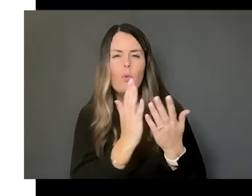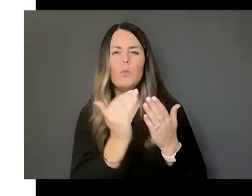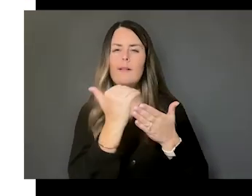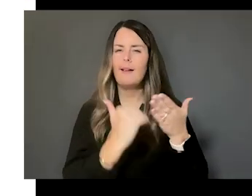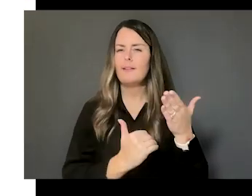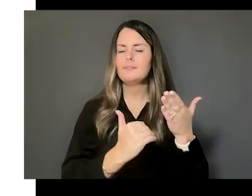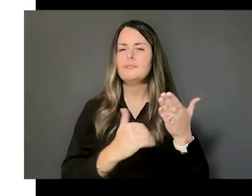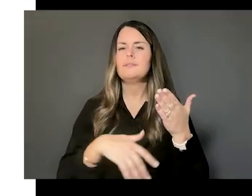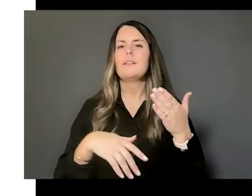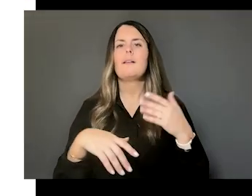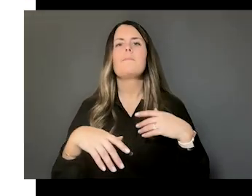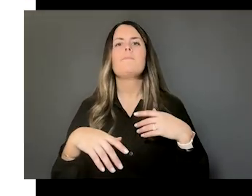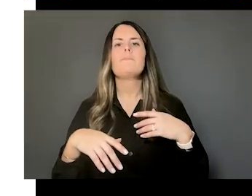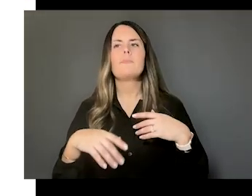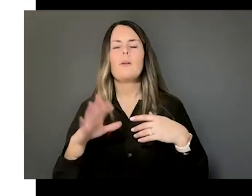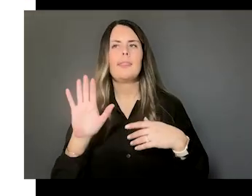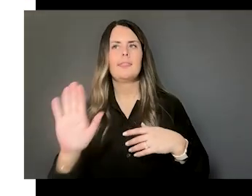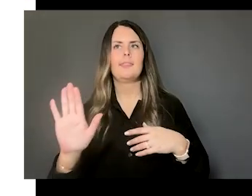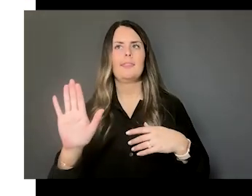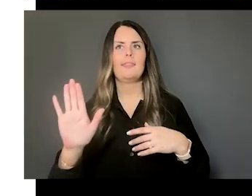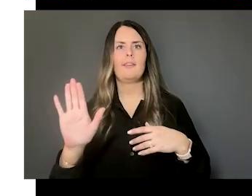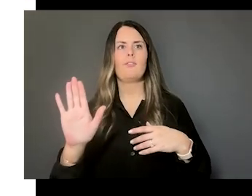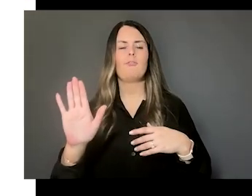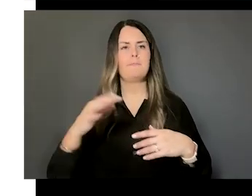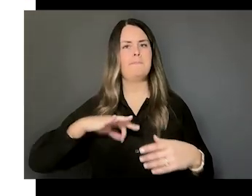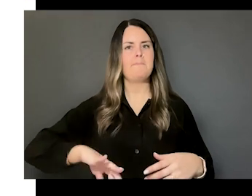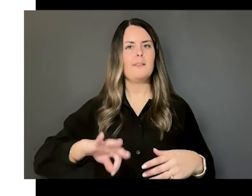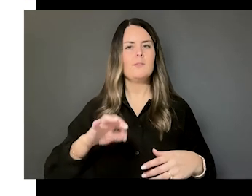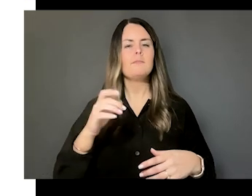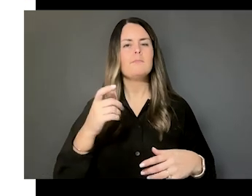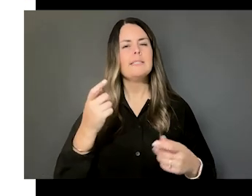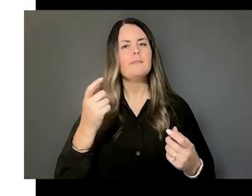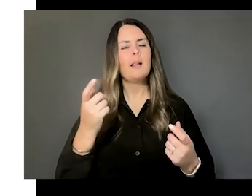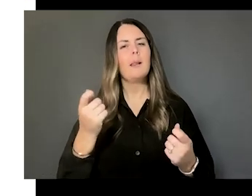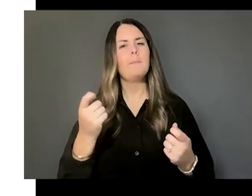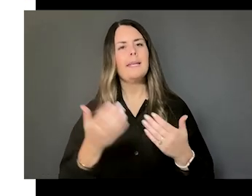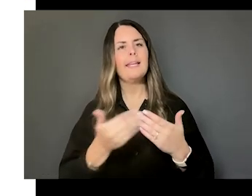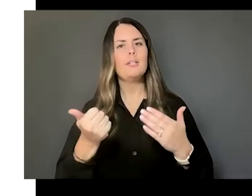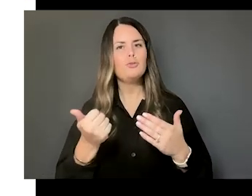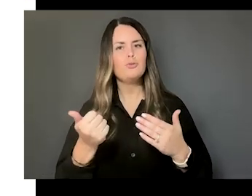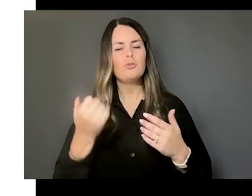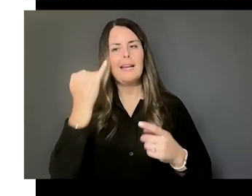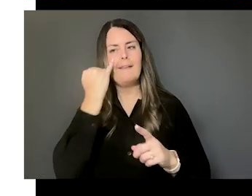So their uptake was a little bit easier, I think, for the teachers who have done this work prior.